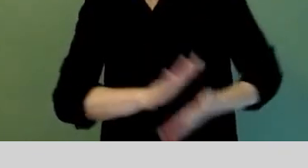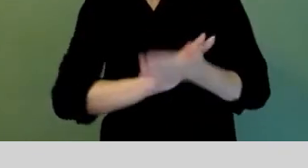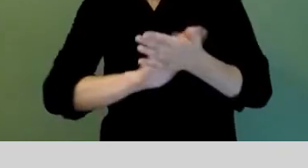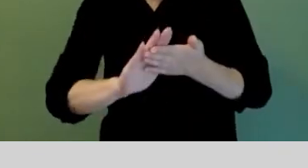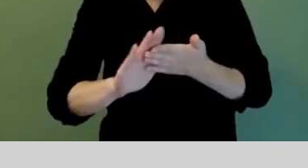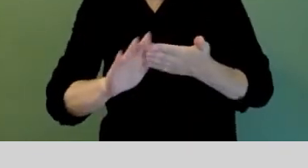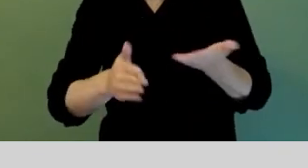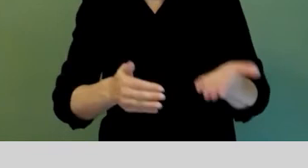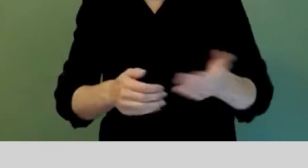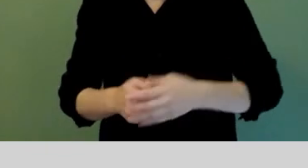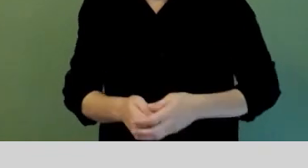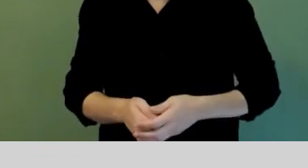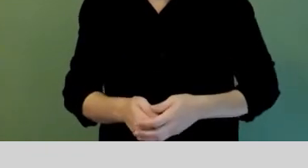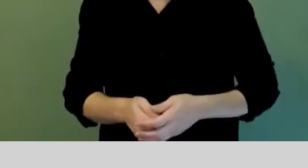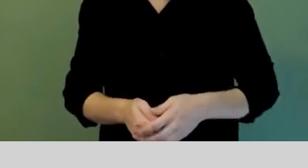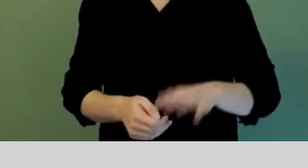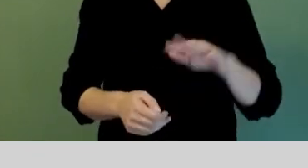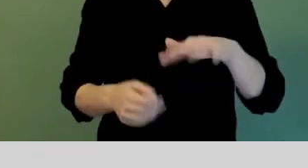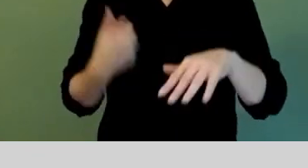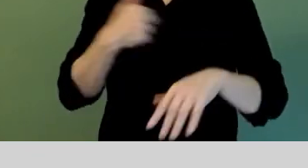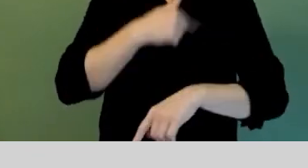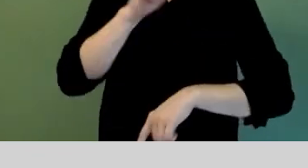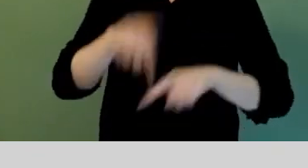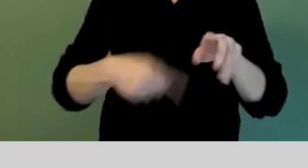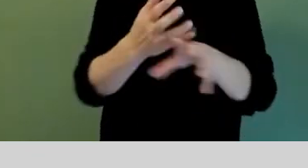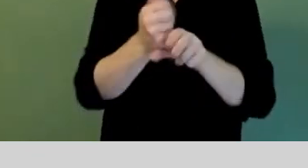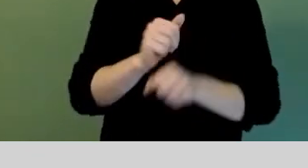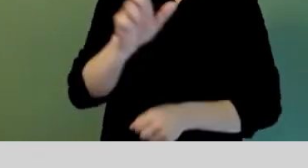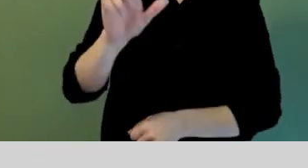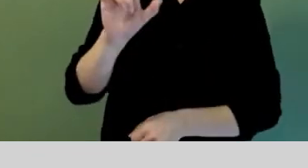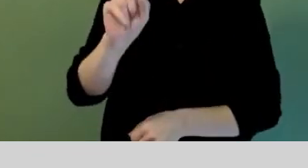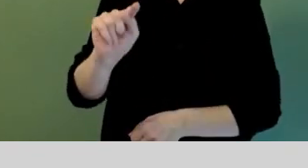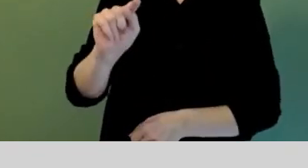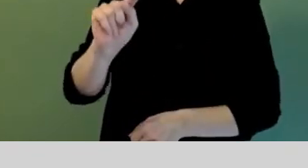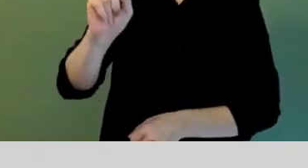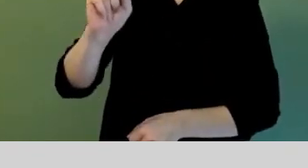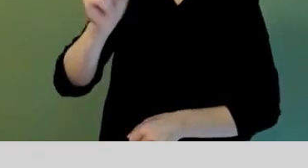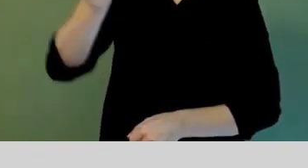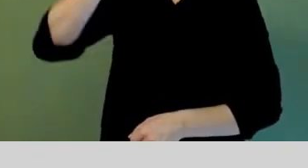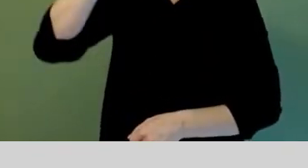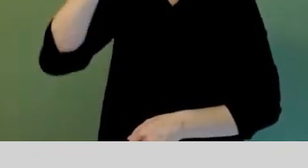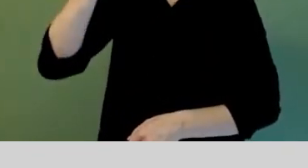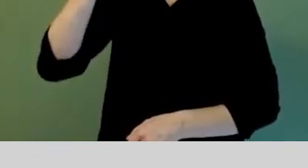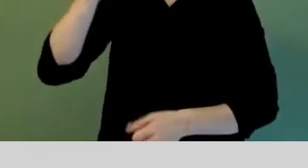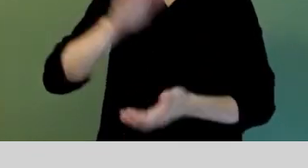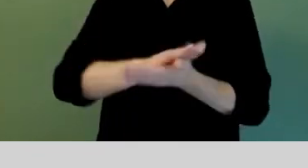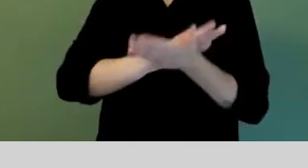Now we can't really get this list comprehension here into a nicer syntax in Python but we may be able to do something